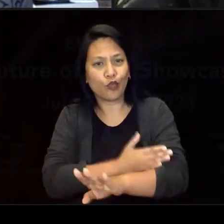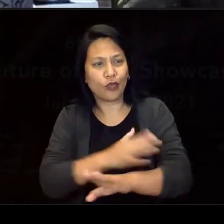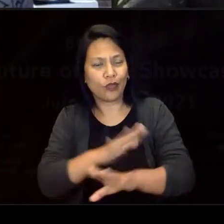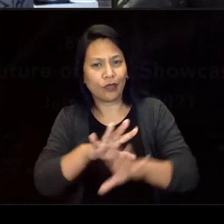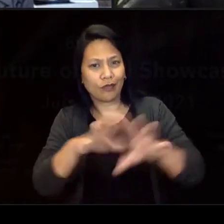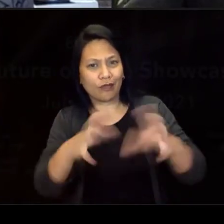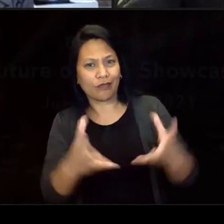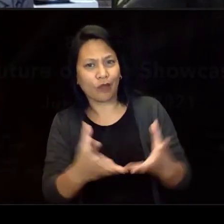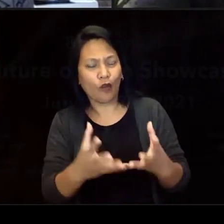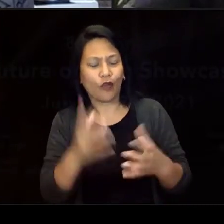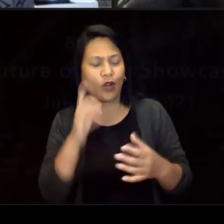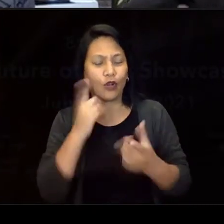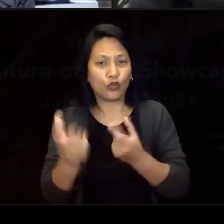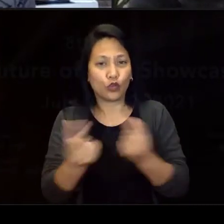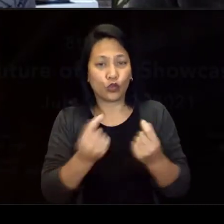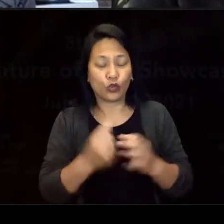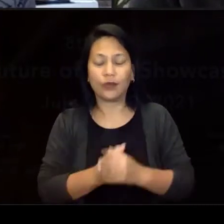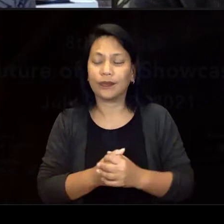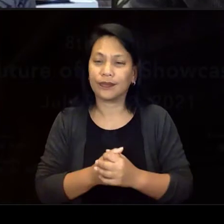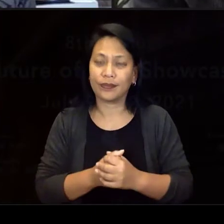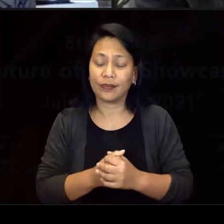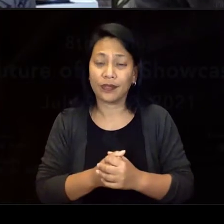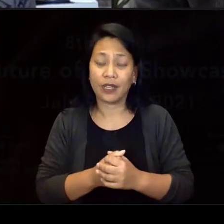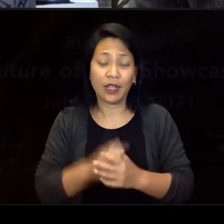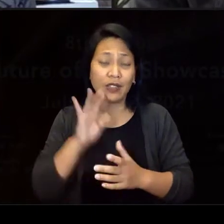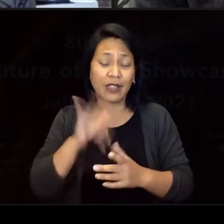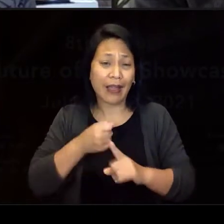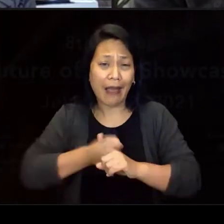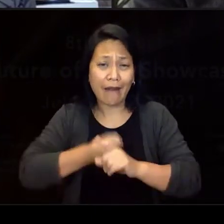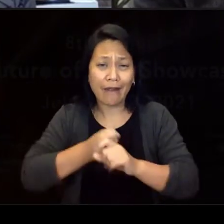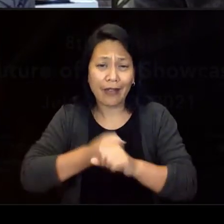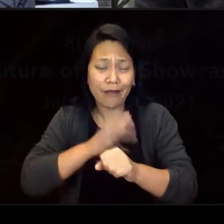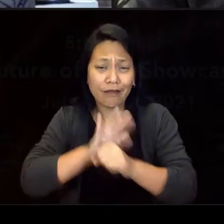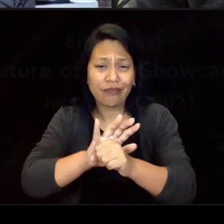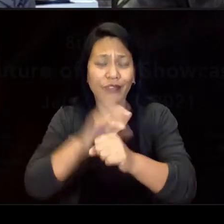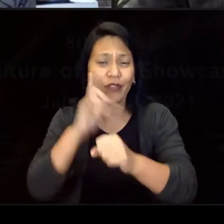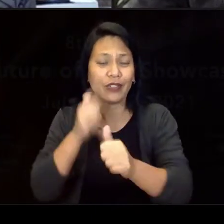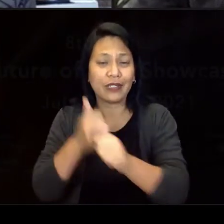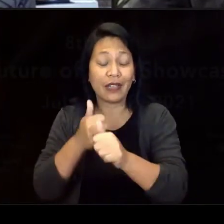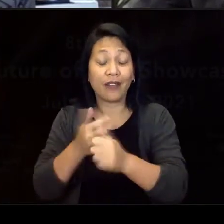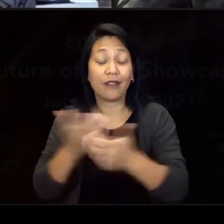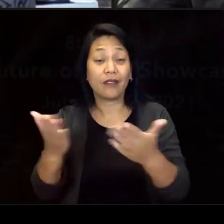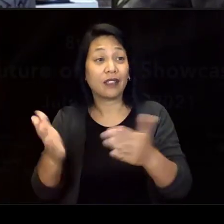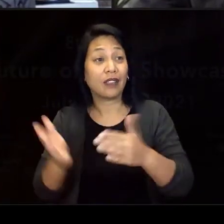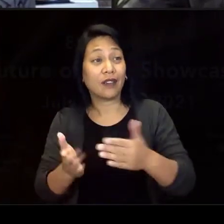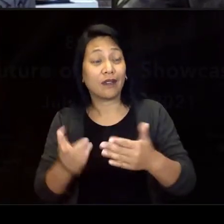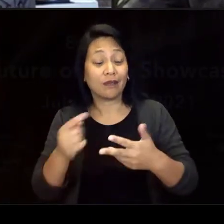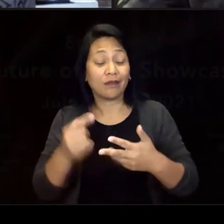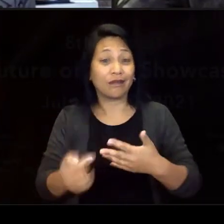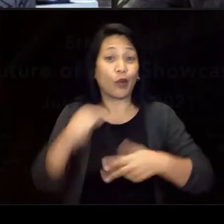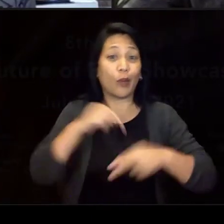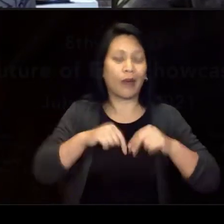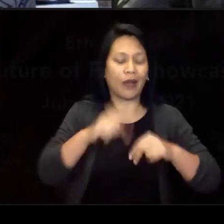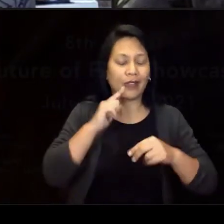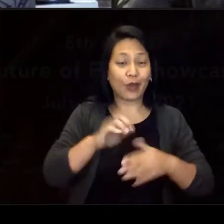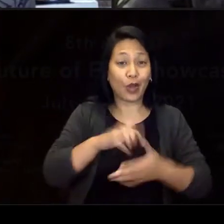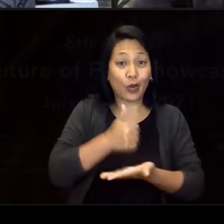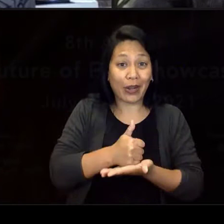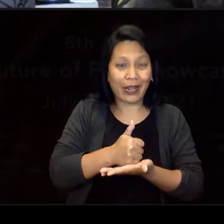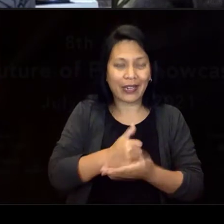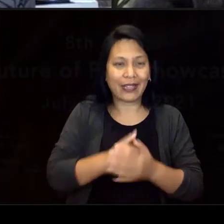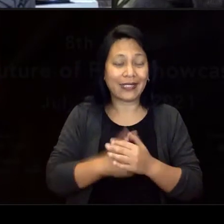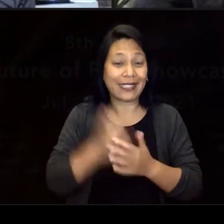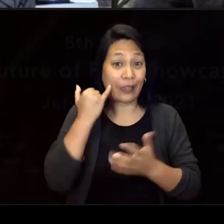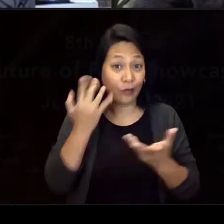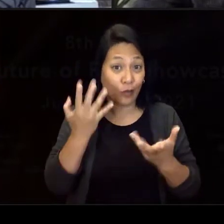So yeah, you can advocate for yourself as far as accreditation and working towards becoming an intimacy coordinator,